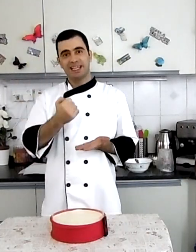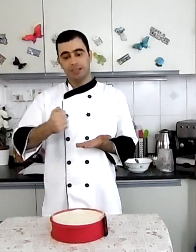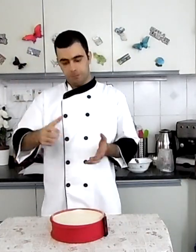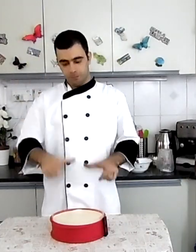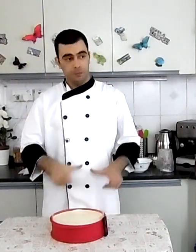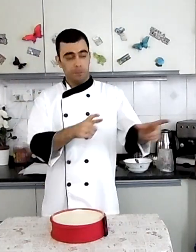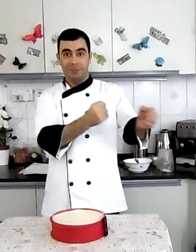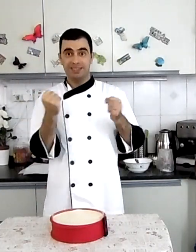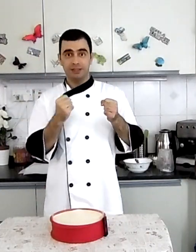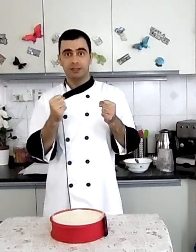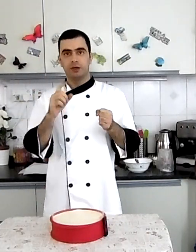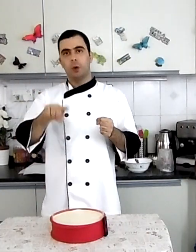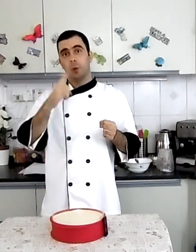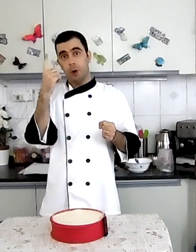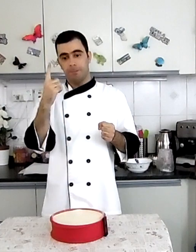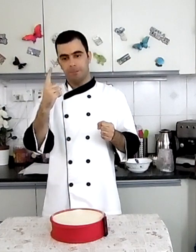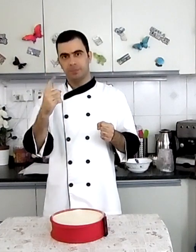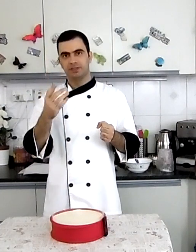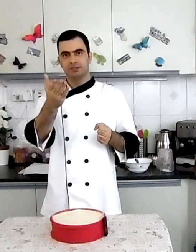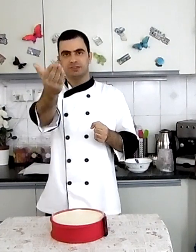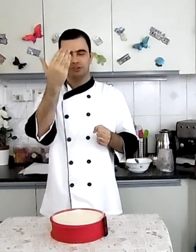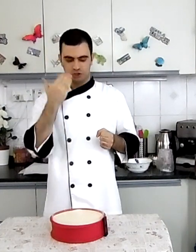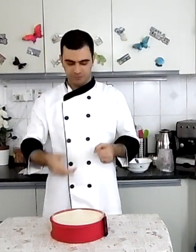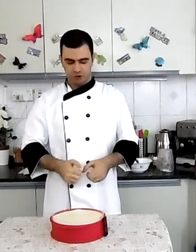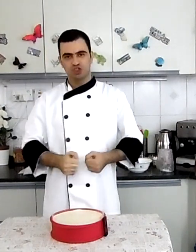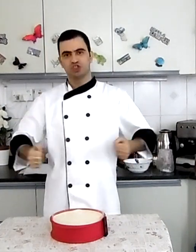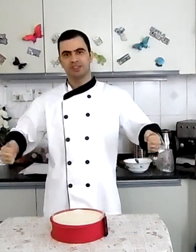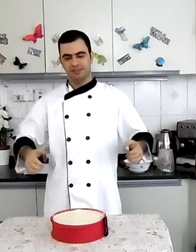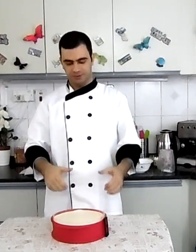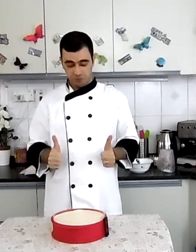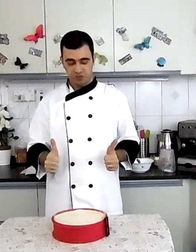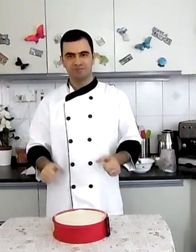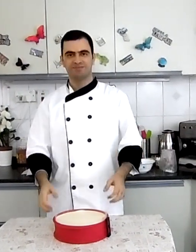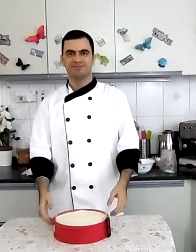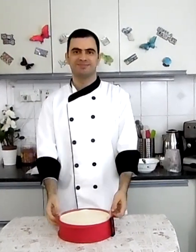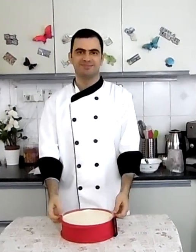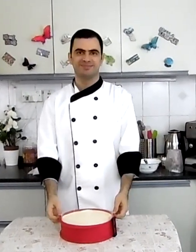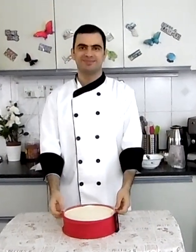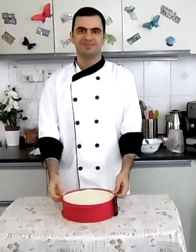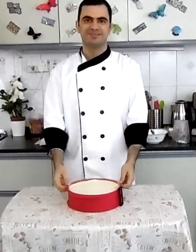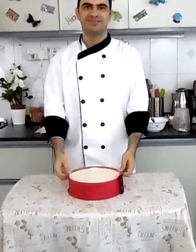Time to garnish the tiramisu after chilling it overnight حان وقت تزيين التيراميسو تبريدها لليلة واحدة